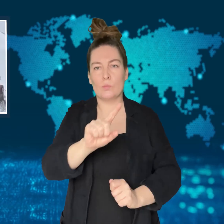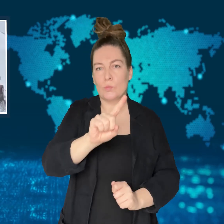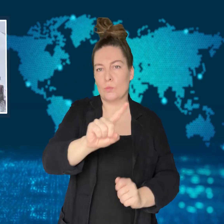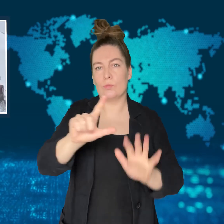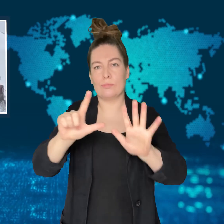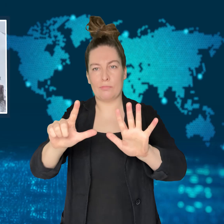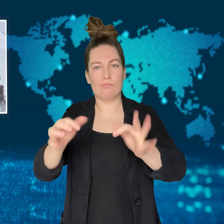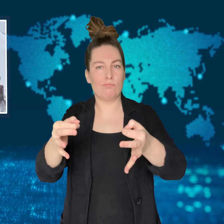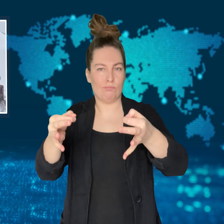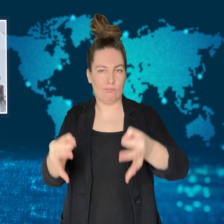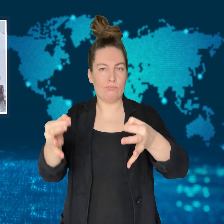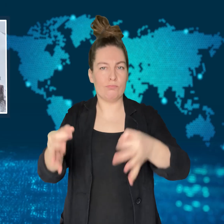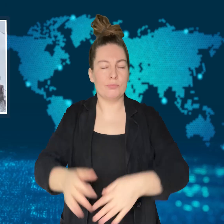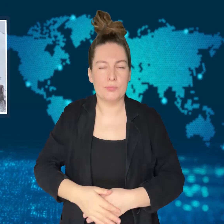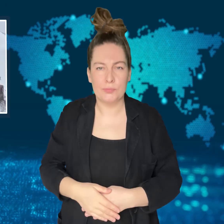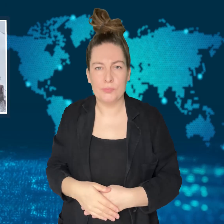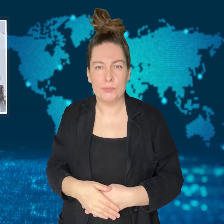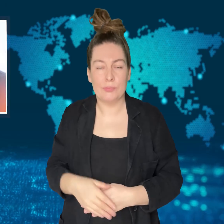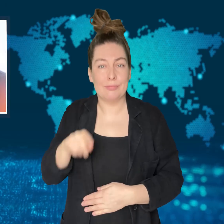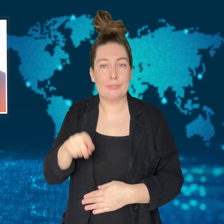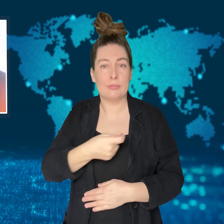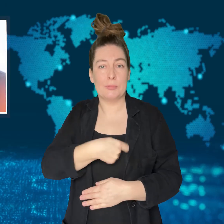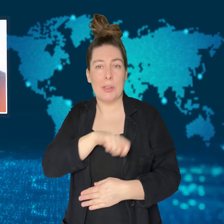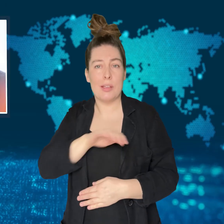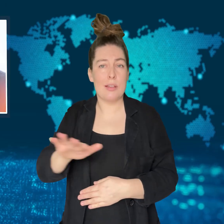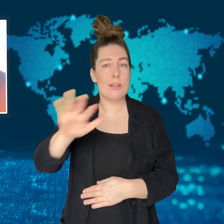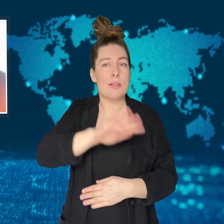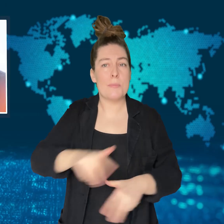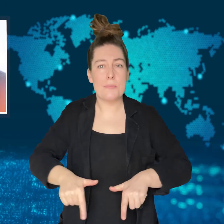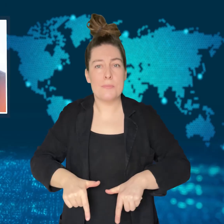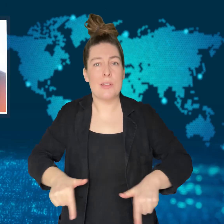Spain's Prime Minister, Pedro Sanchez,